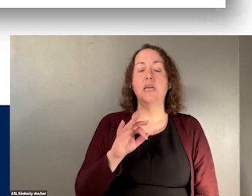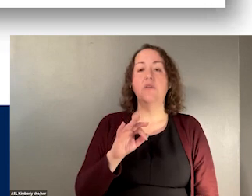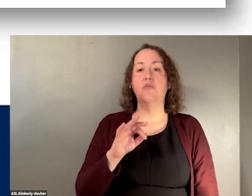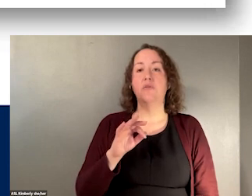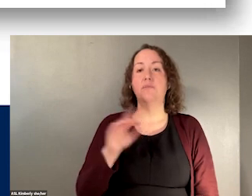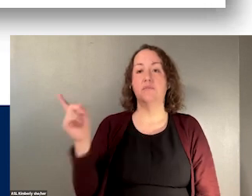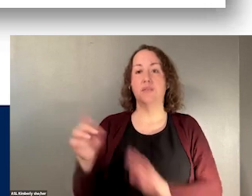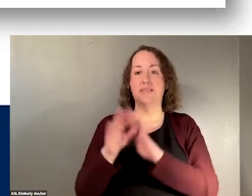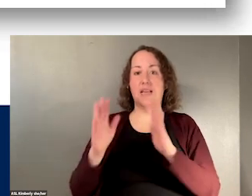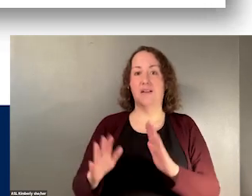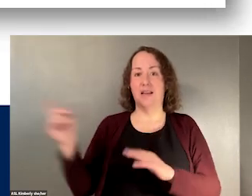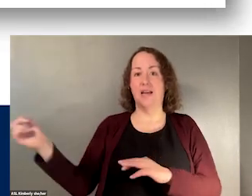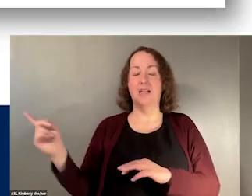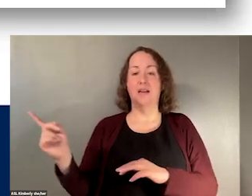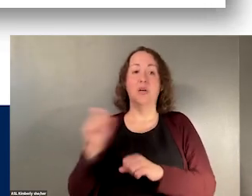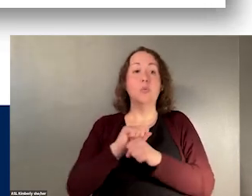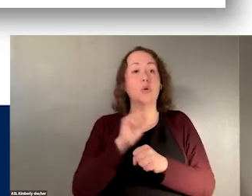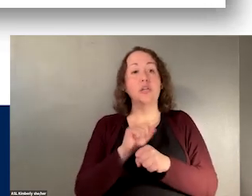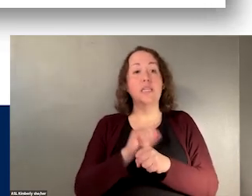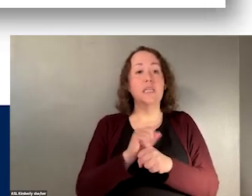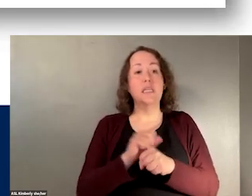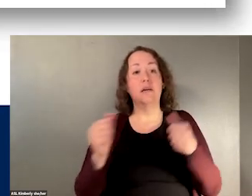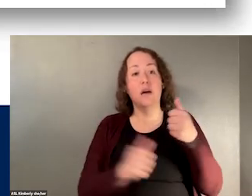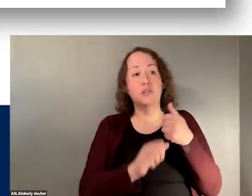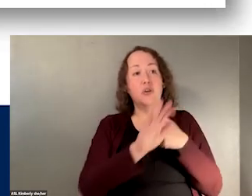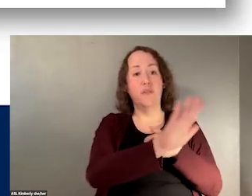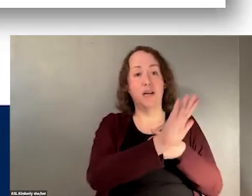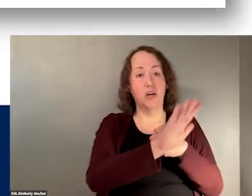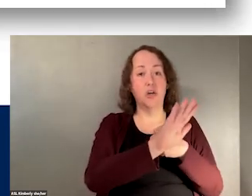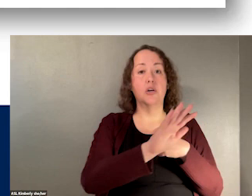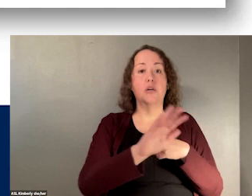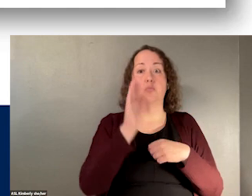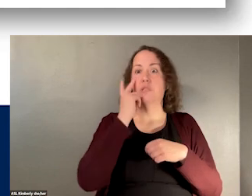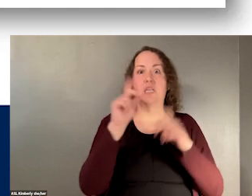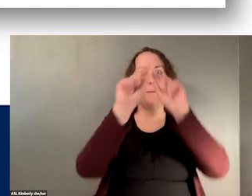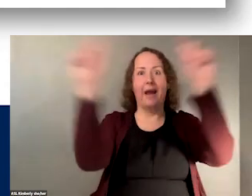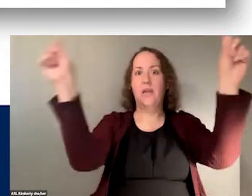that you've been delegated for, there's a very prominent banner, lets you know you're working